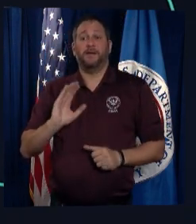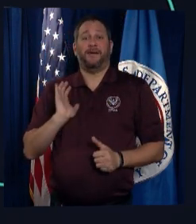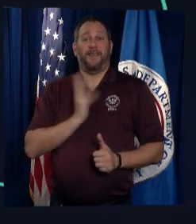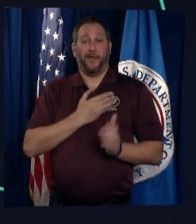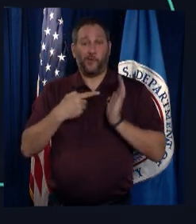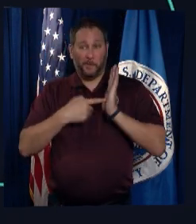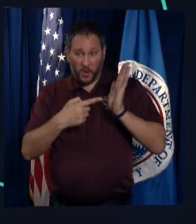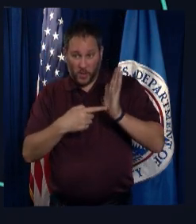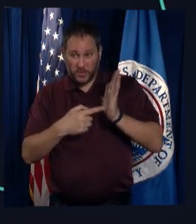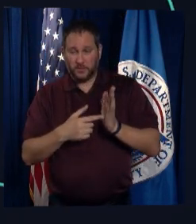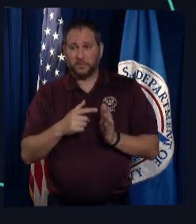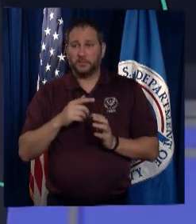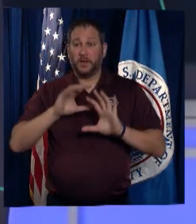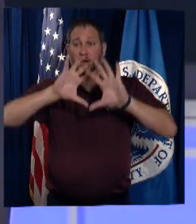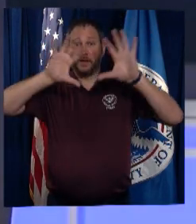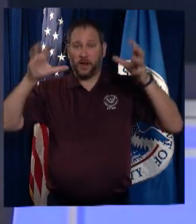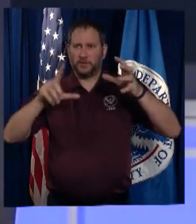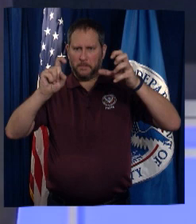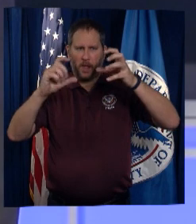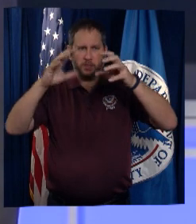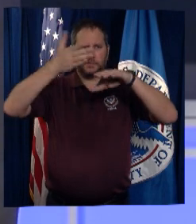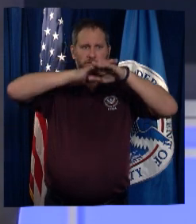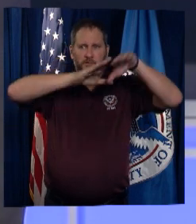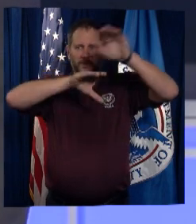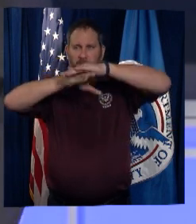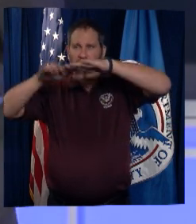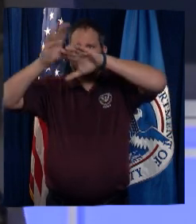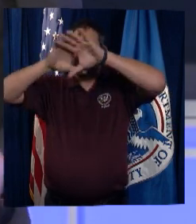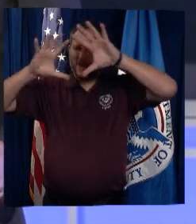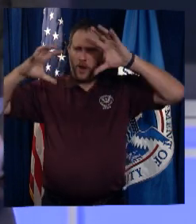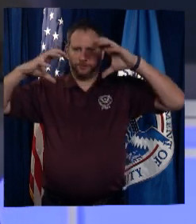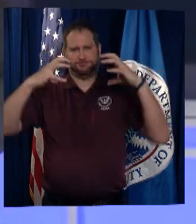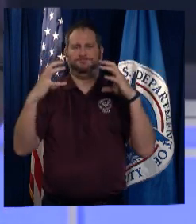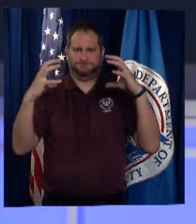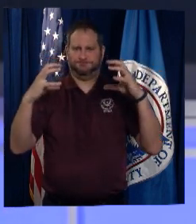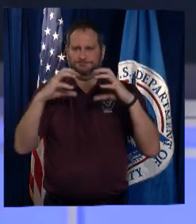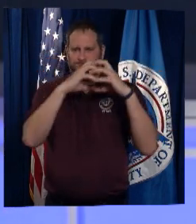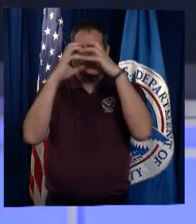understand how communities actually work. There are four universal laws that